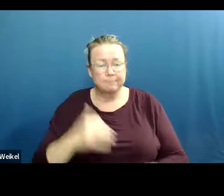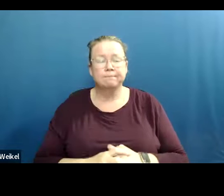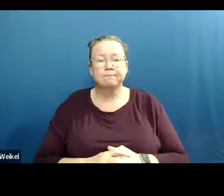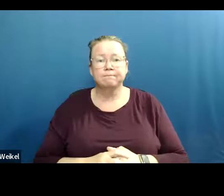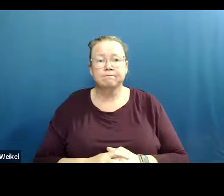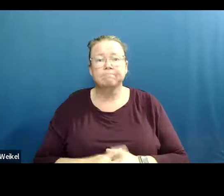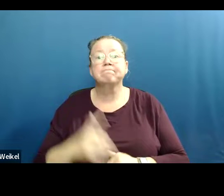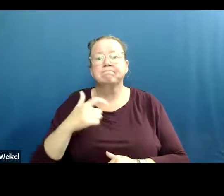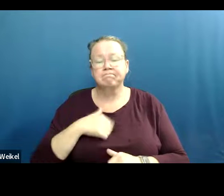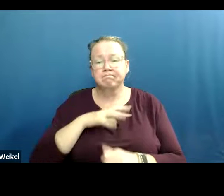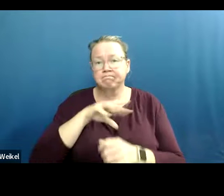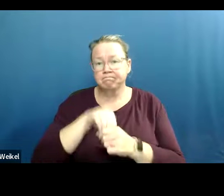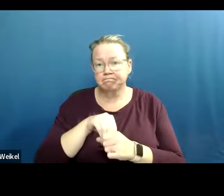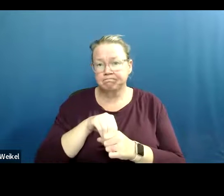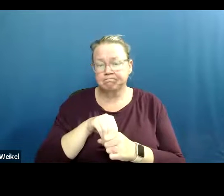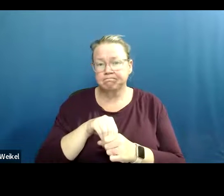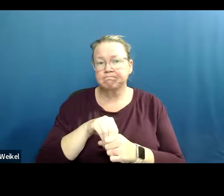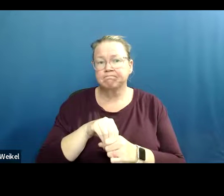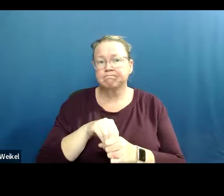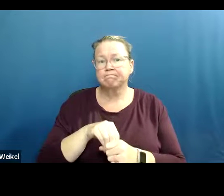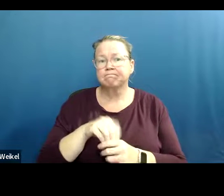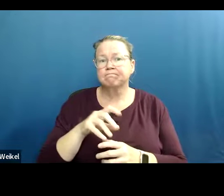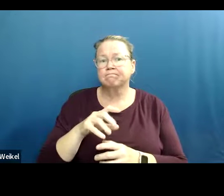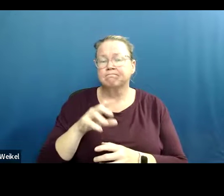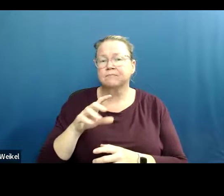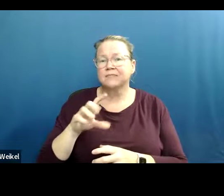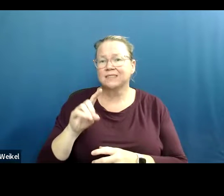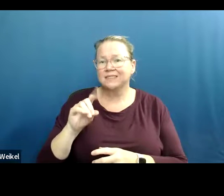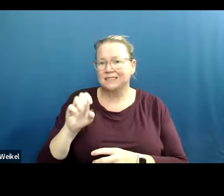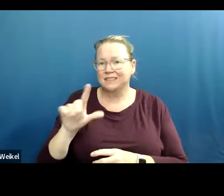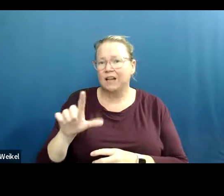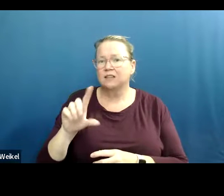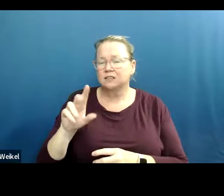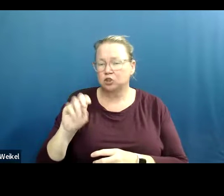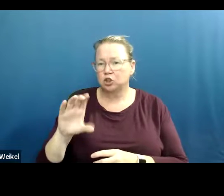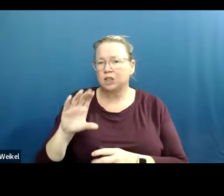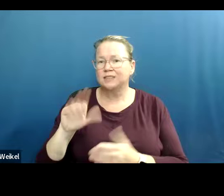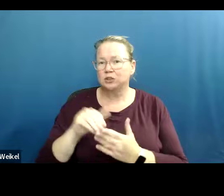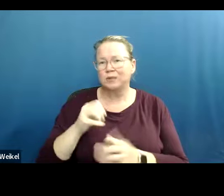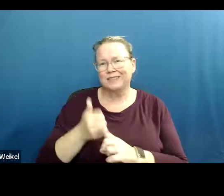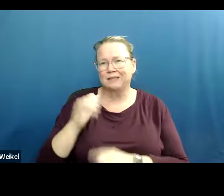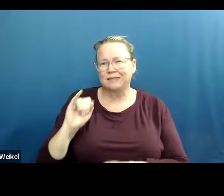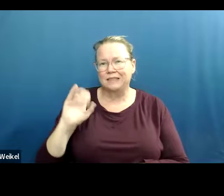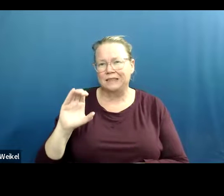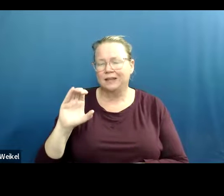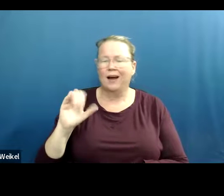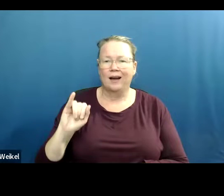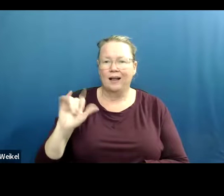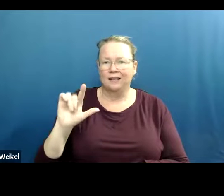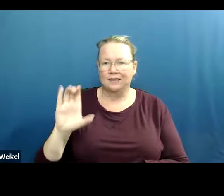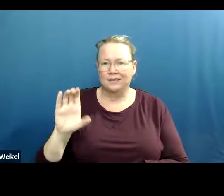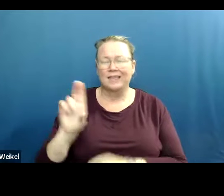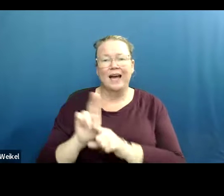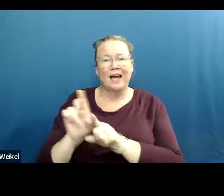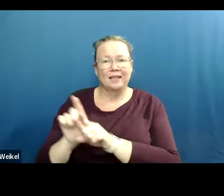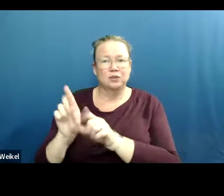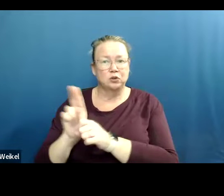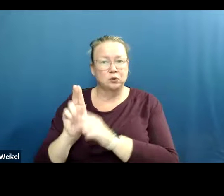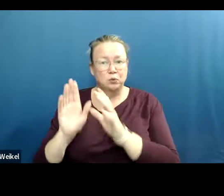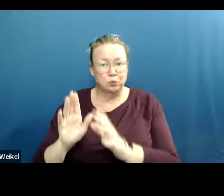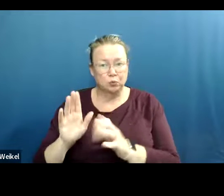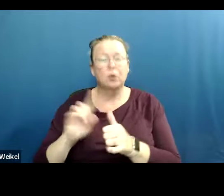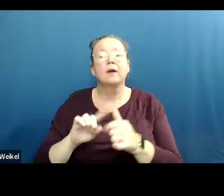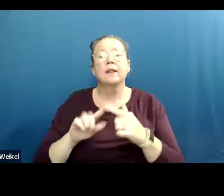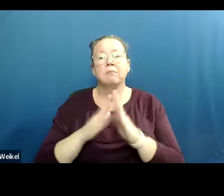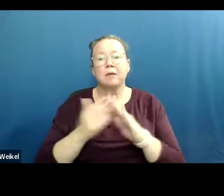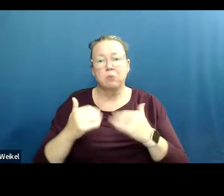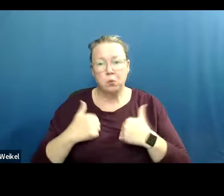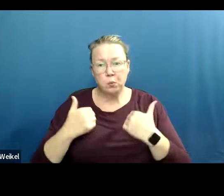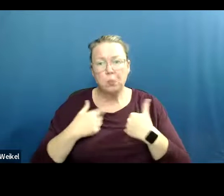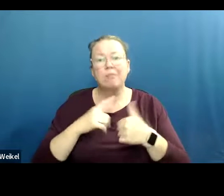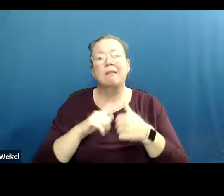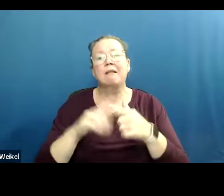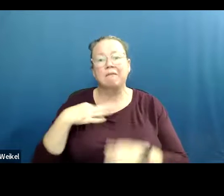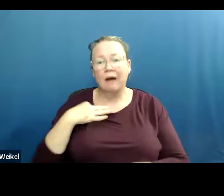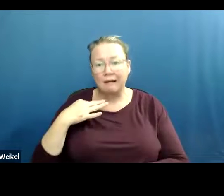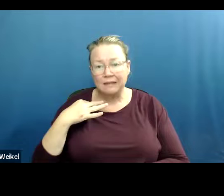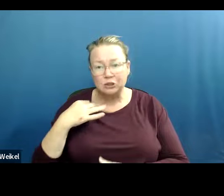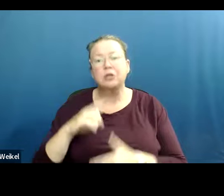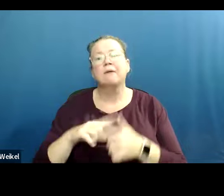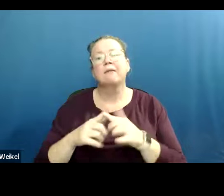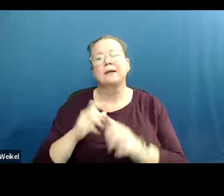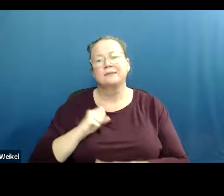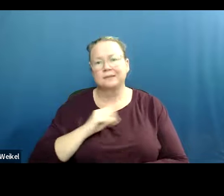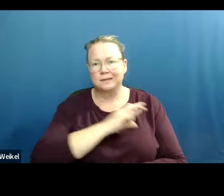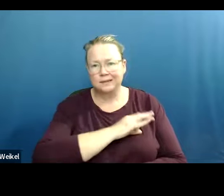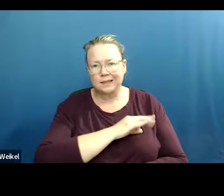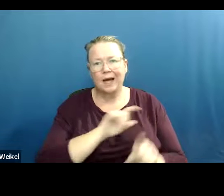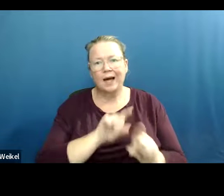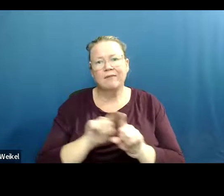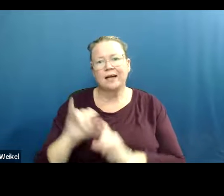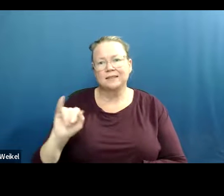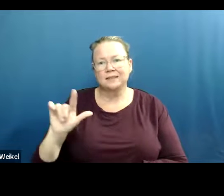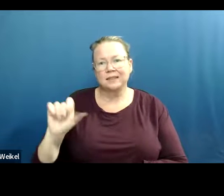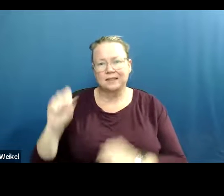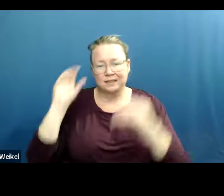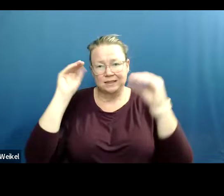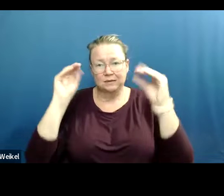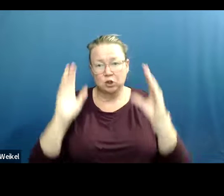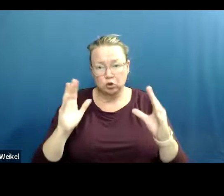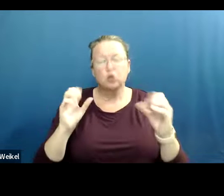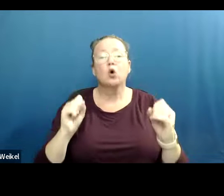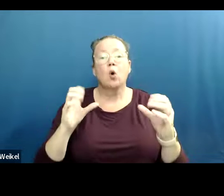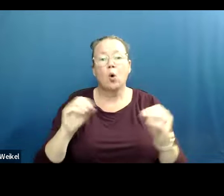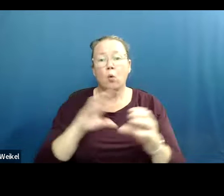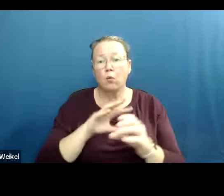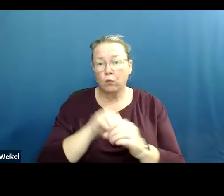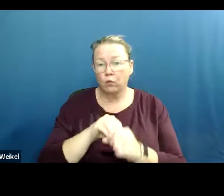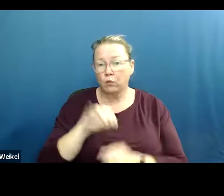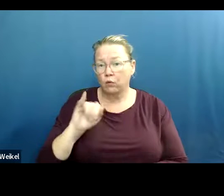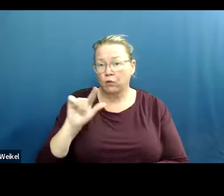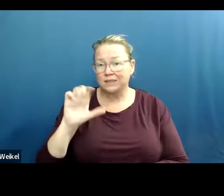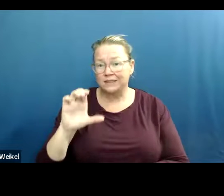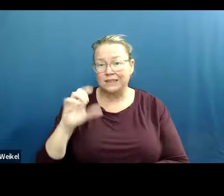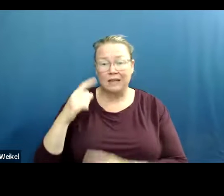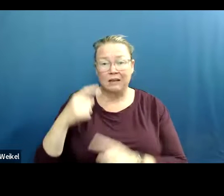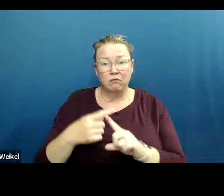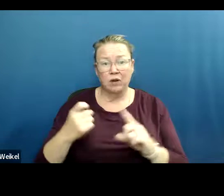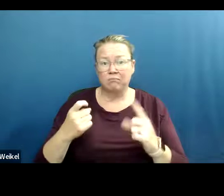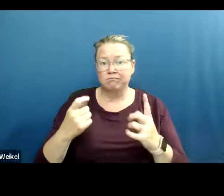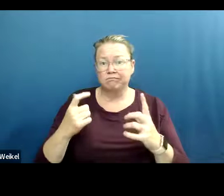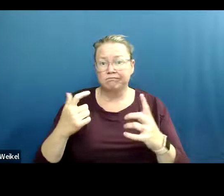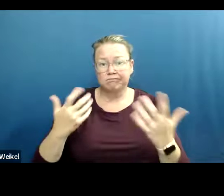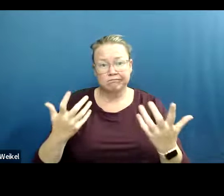Harm (He/Him): I was part of the Dell Macintosh Center, which is an ilc as a consumer and then a youth, and then a volunteer, and then a staff as an Ils instructor. So I've been part of an ilc from pretty much all angles.